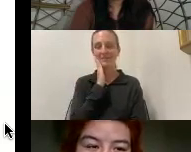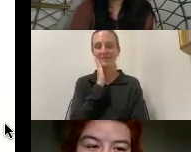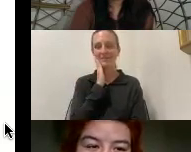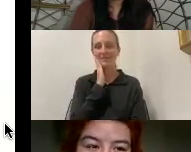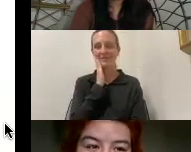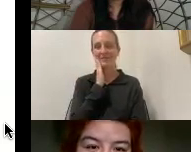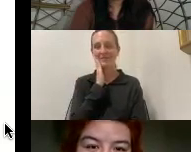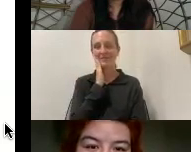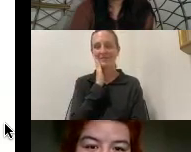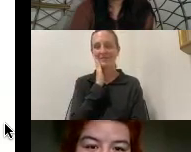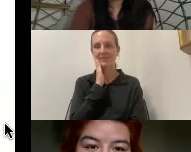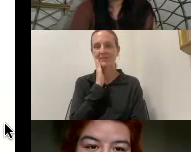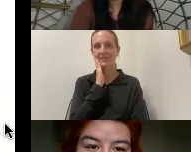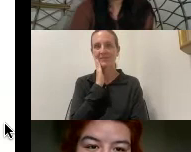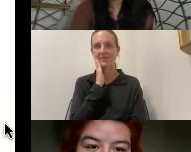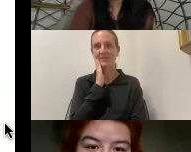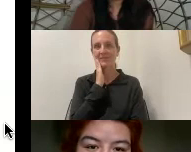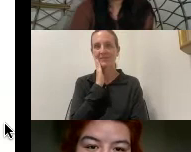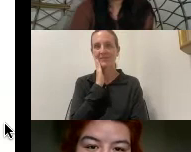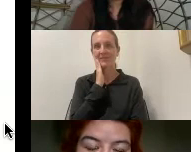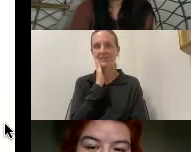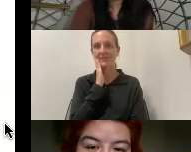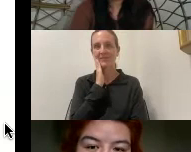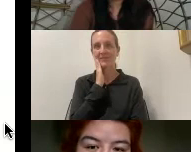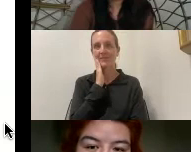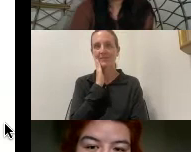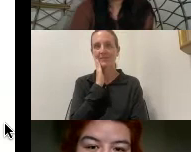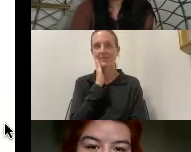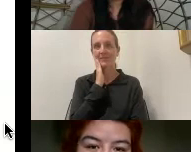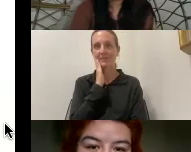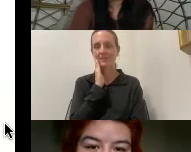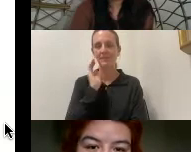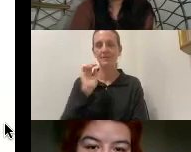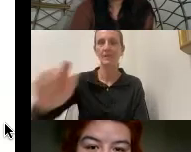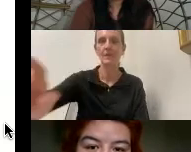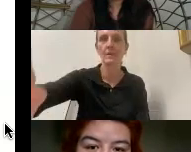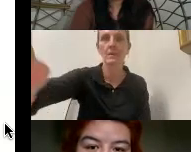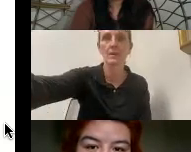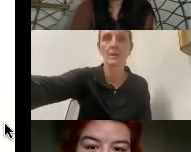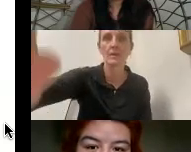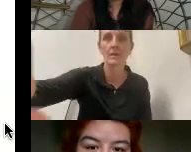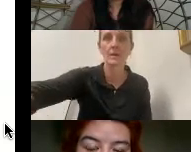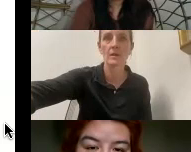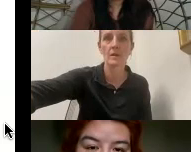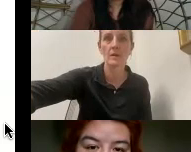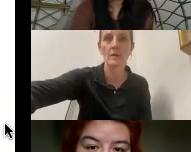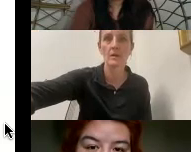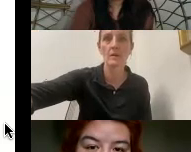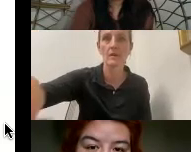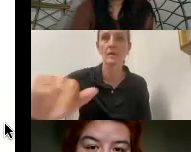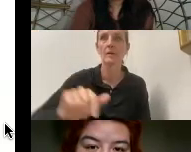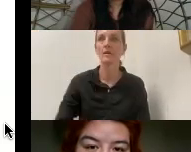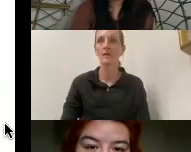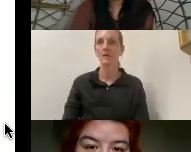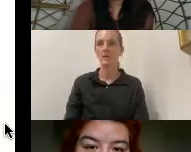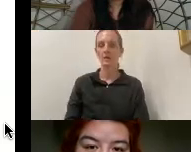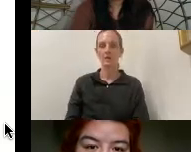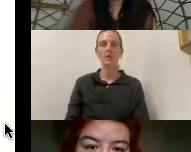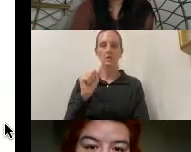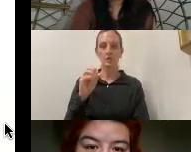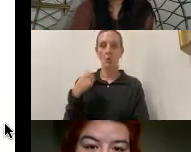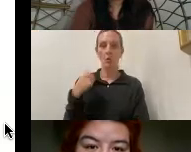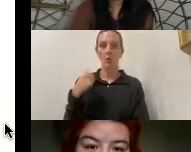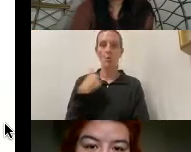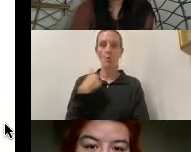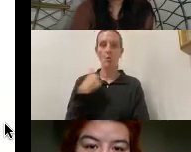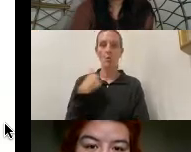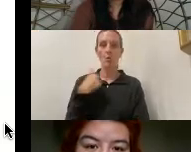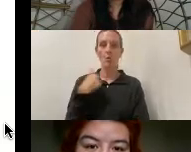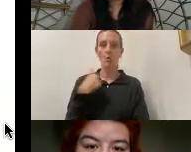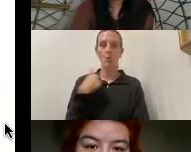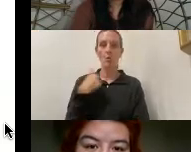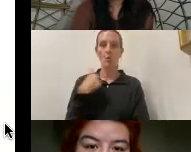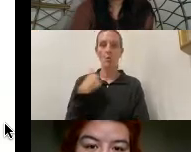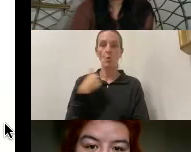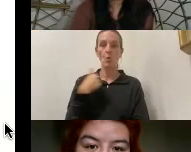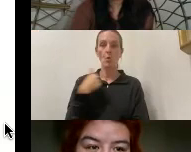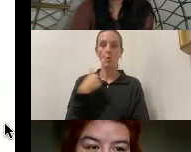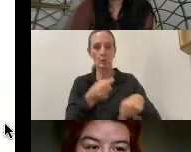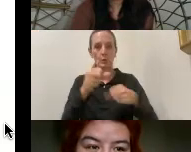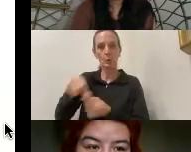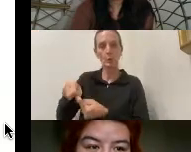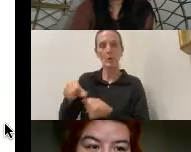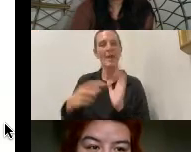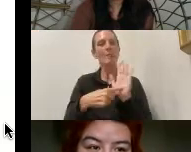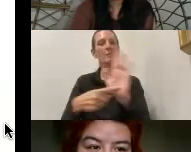So, we'd always be taking out our canoes on the seafront there on our territory.